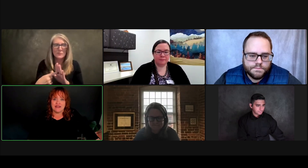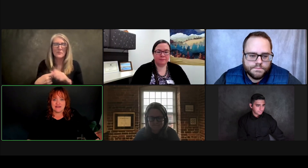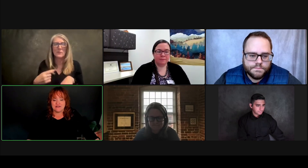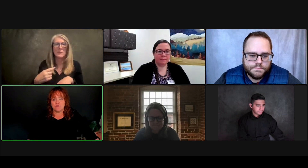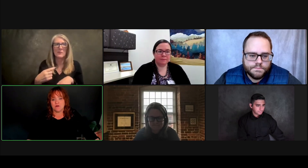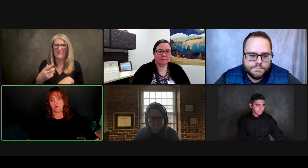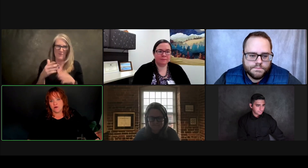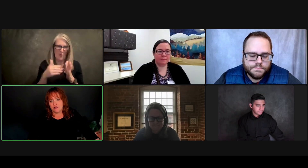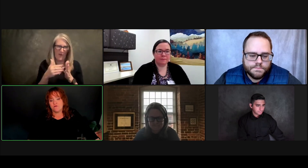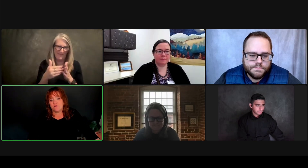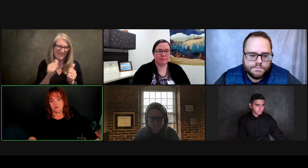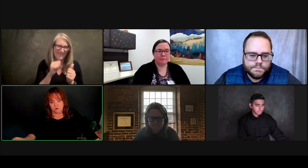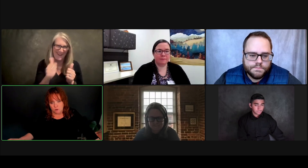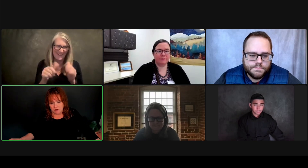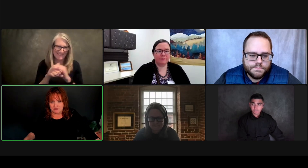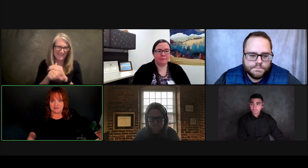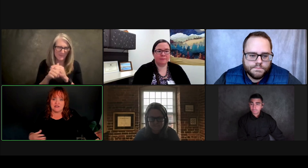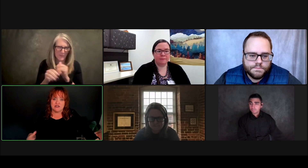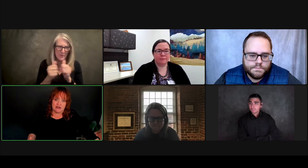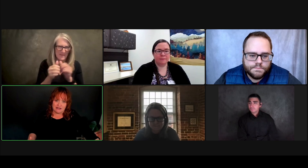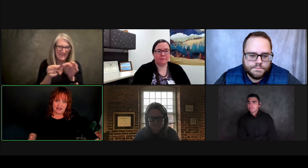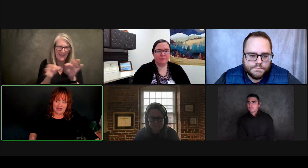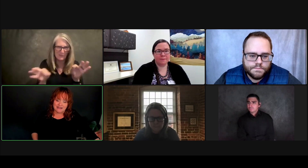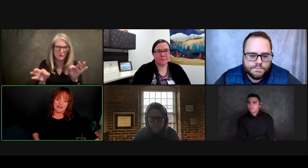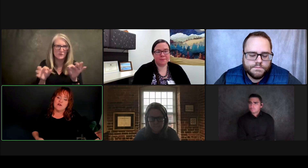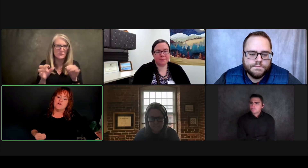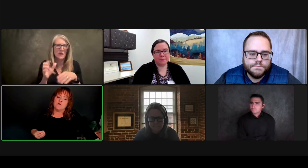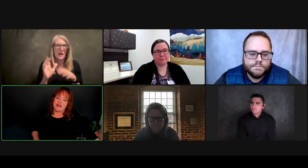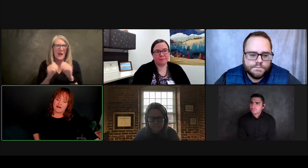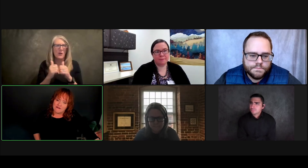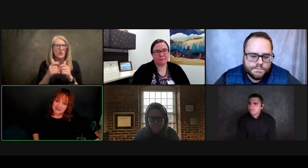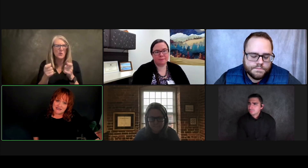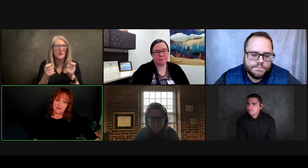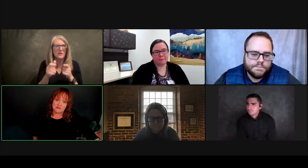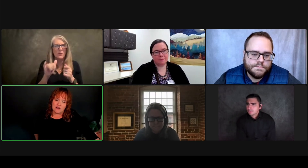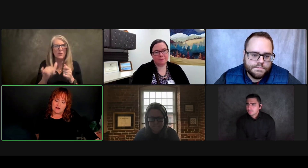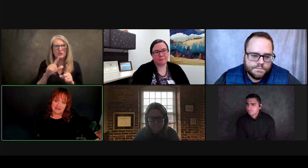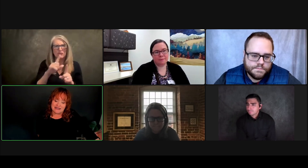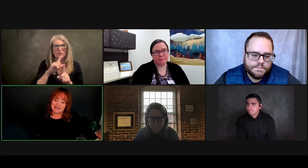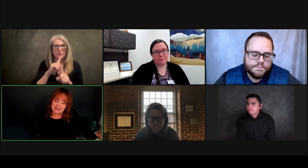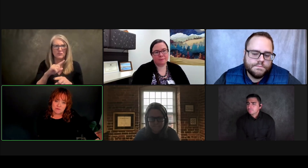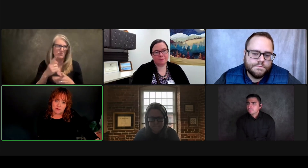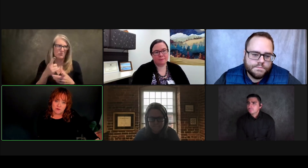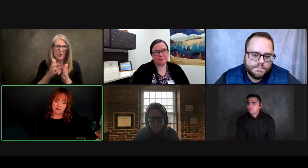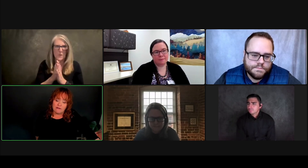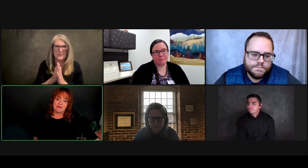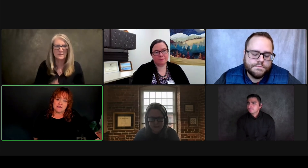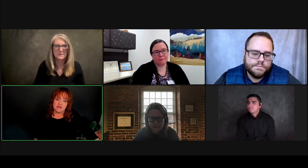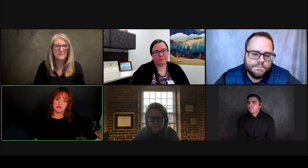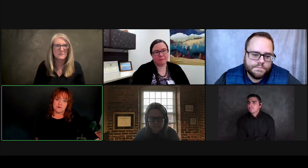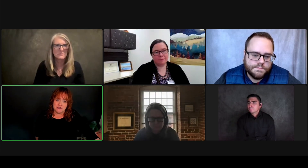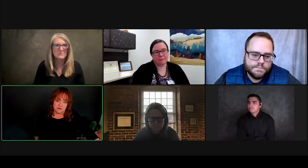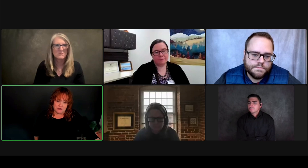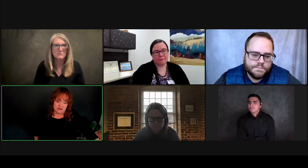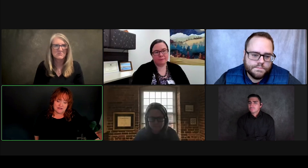is recorded for school purposes and shared in class. We often see those aren't accessible to students.